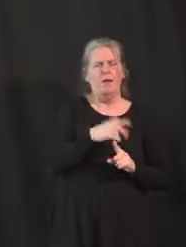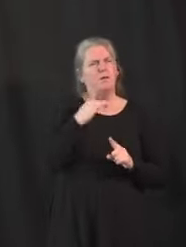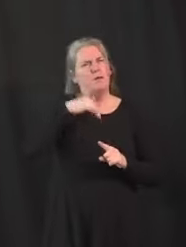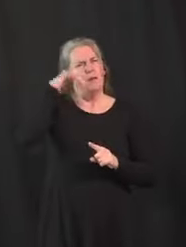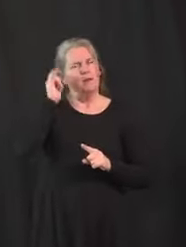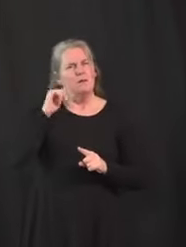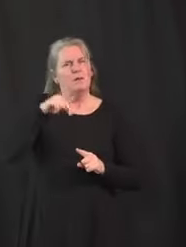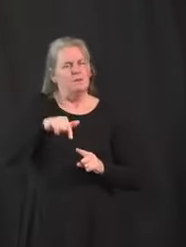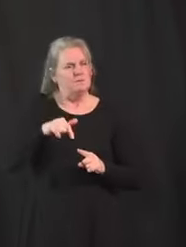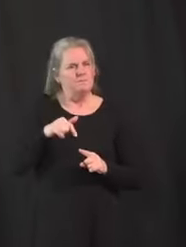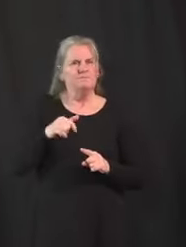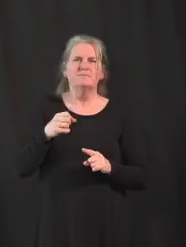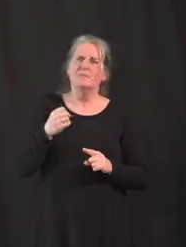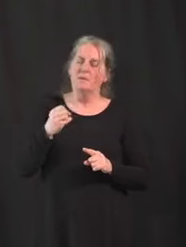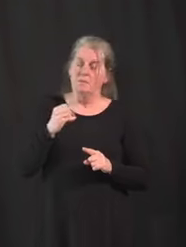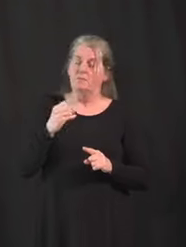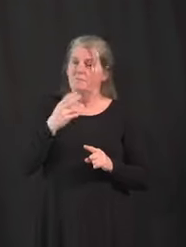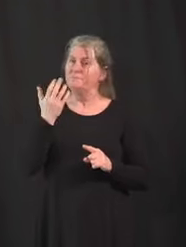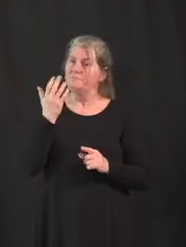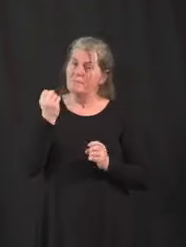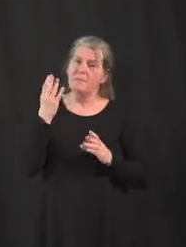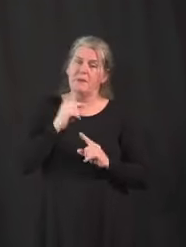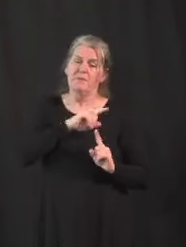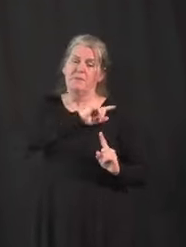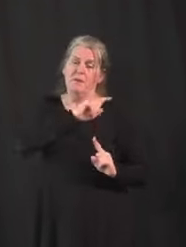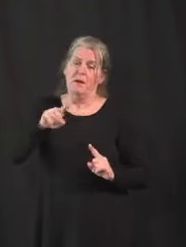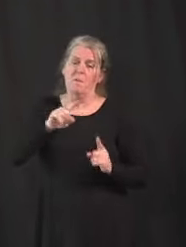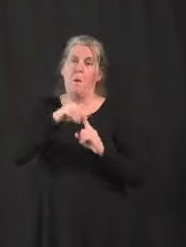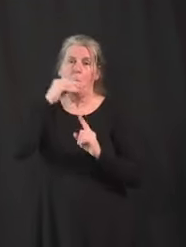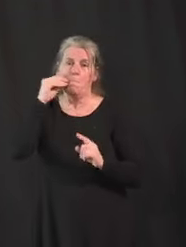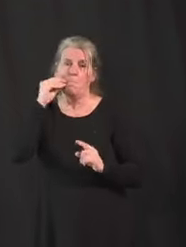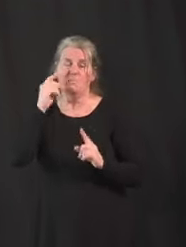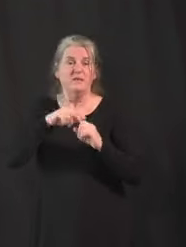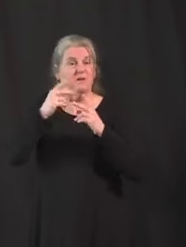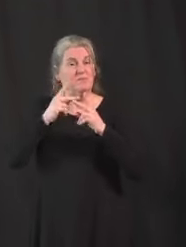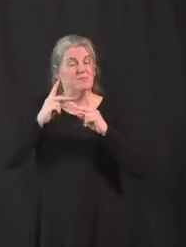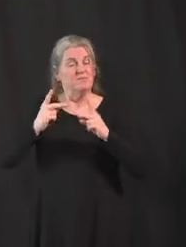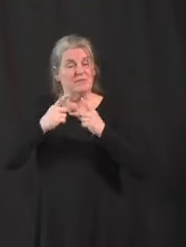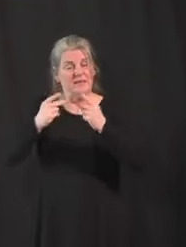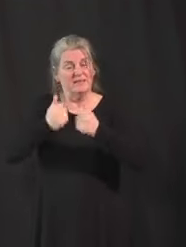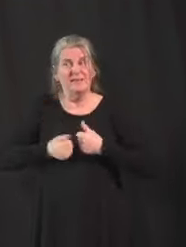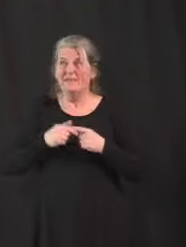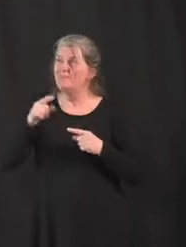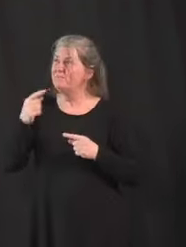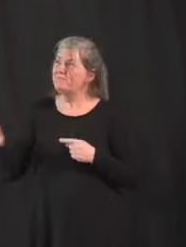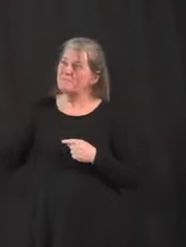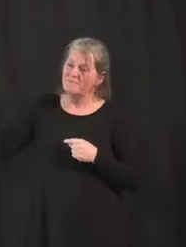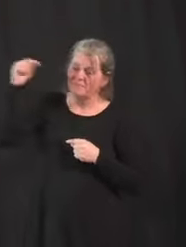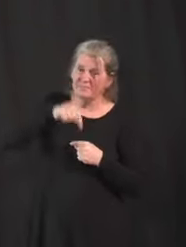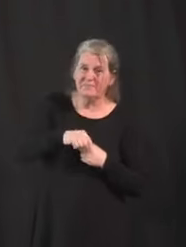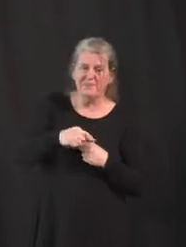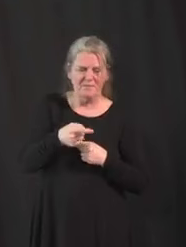PEOPLE ARE COMING HOME FROM OTHER JURISDICTIONS. AND, YOU KNOW, SOME OF THOSE PLATES YOU'RE SEEING ARE FOLKS